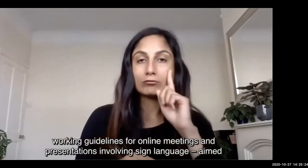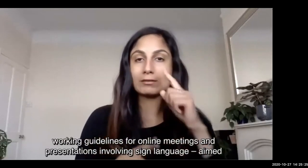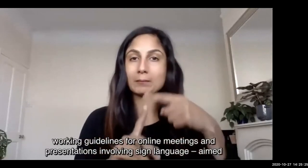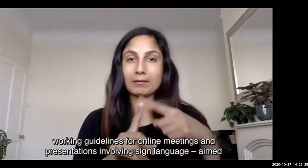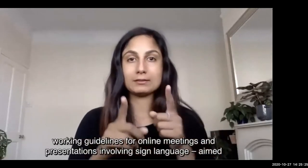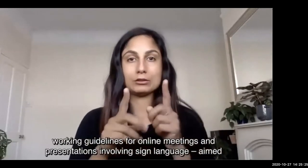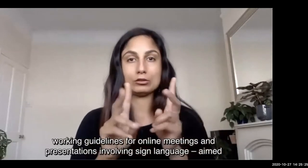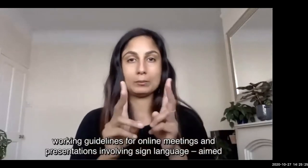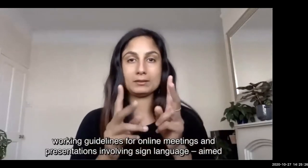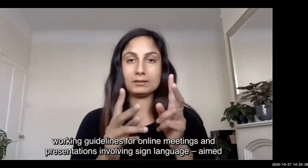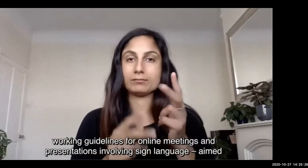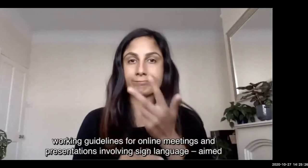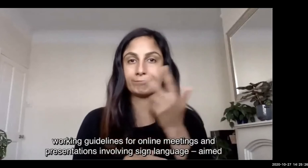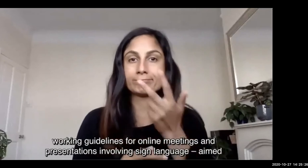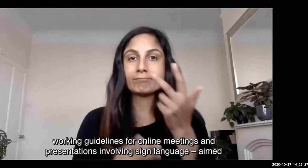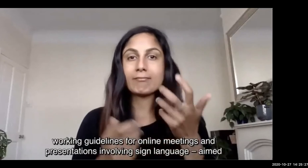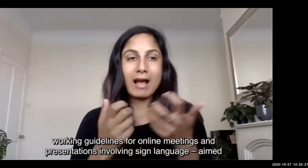and presentations involving sign language